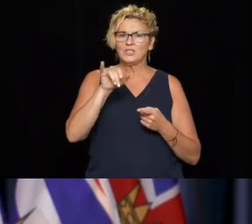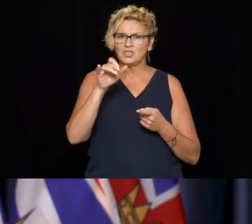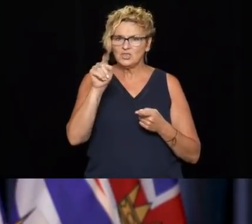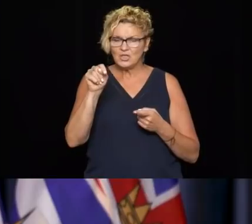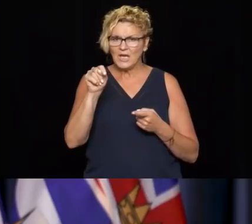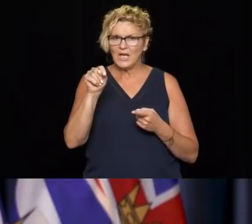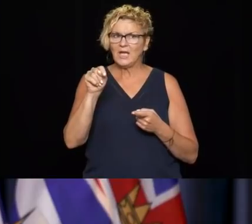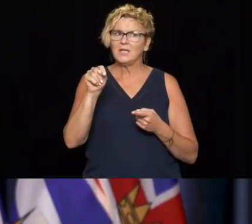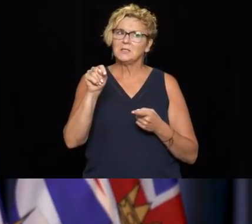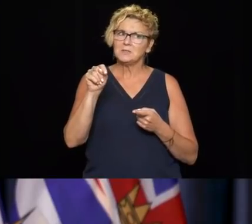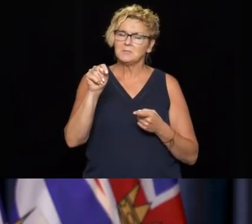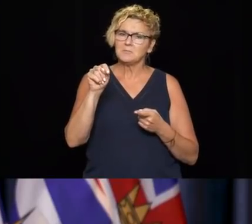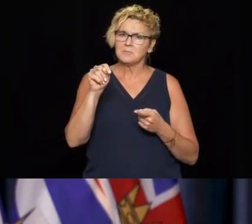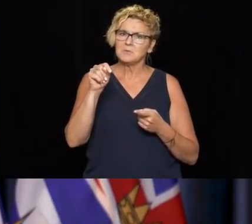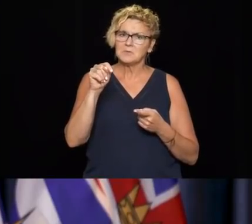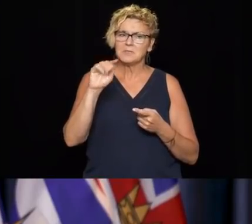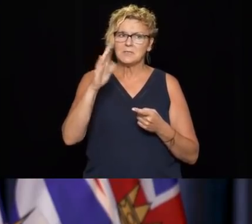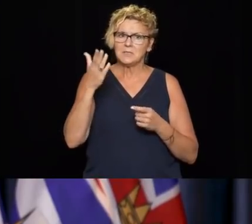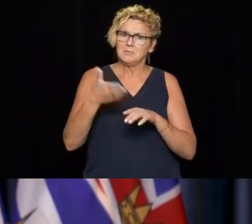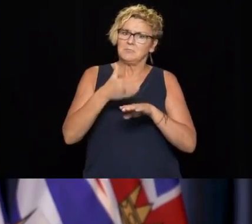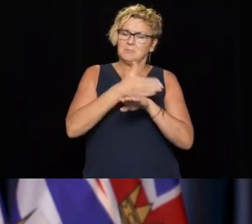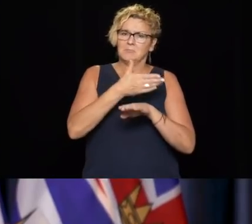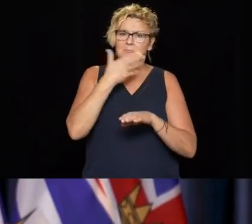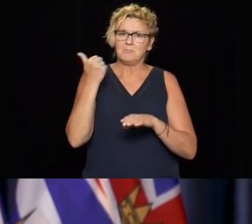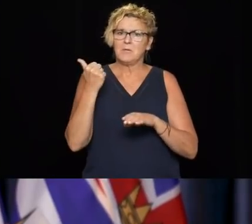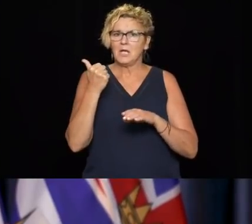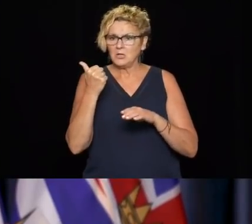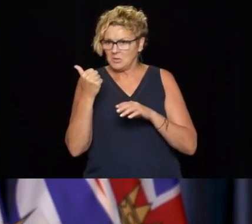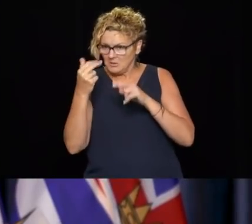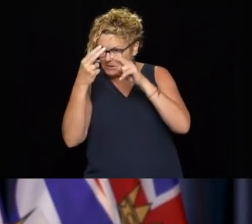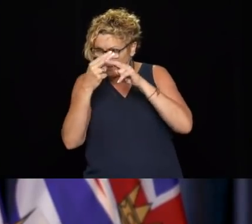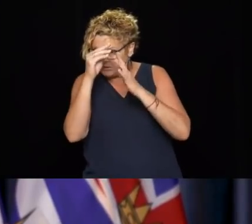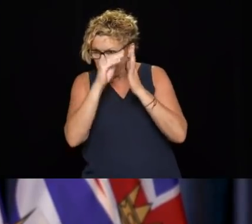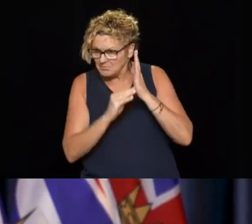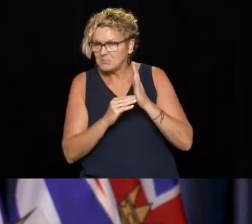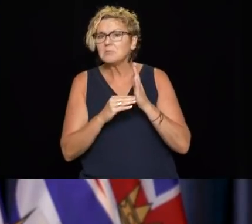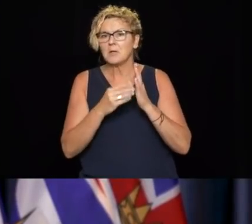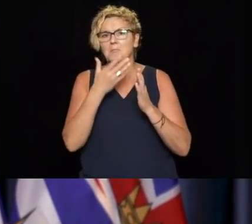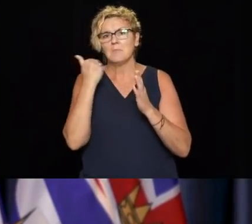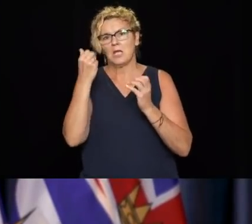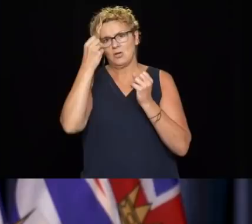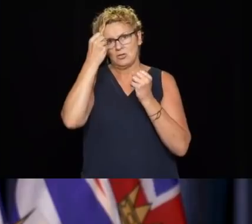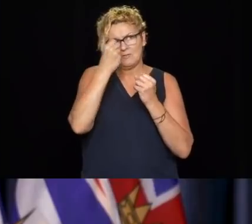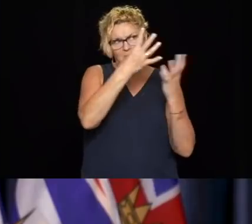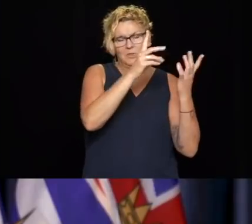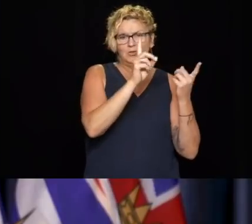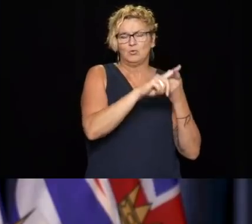now following in the footsteps in Russia and people taking names